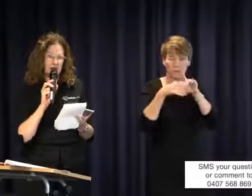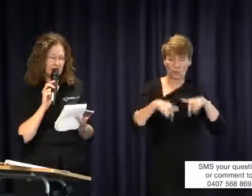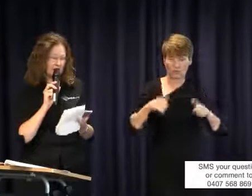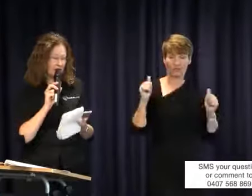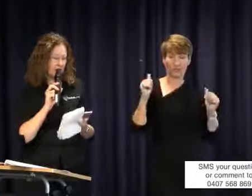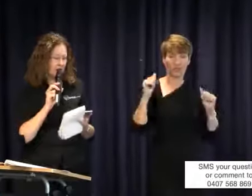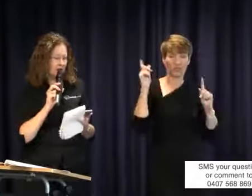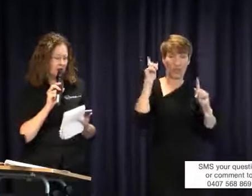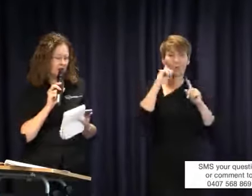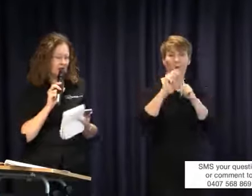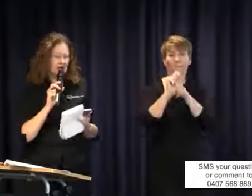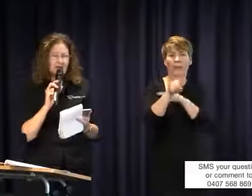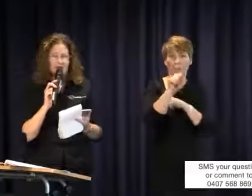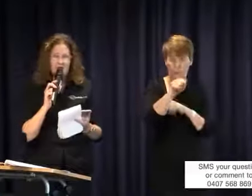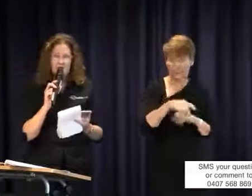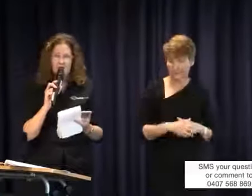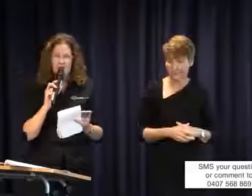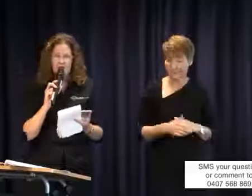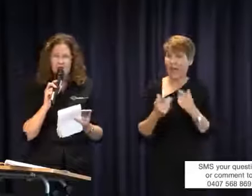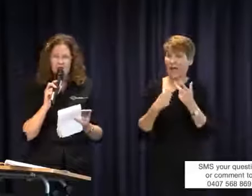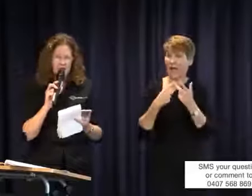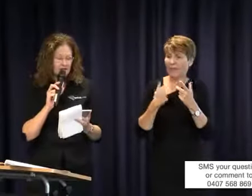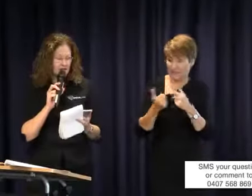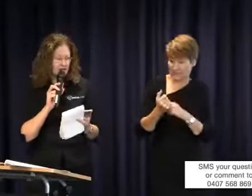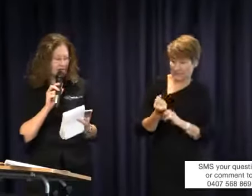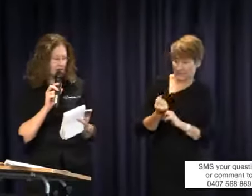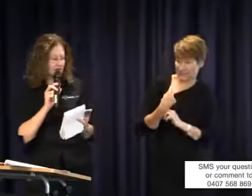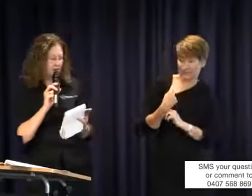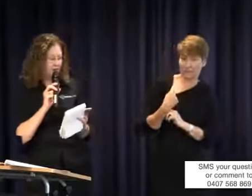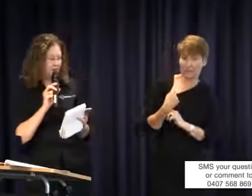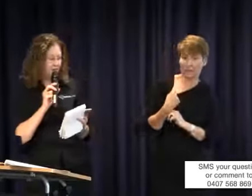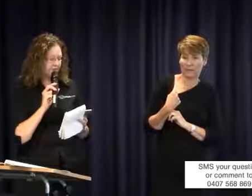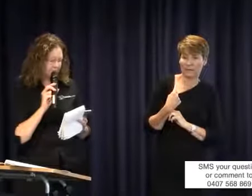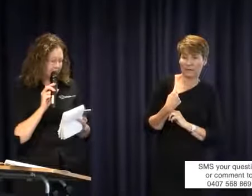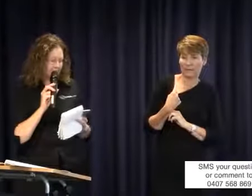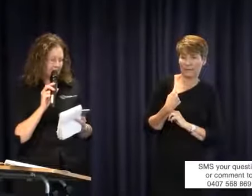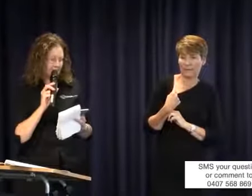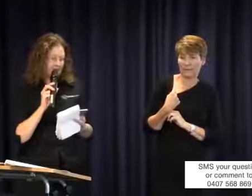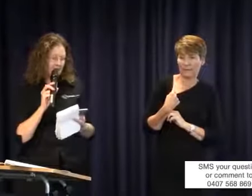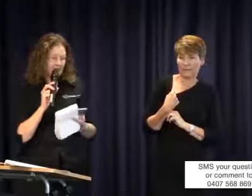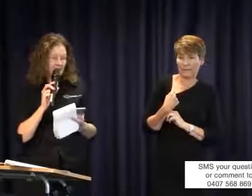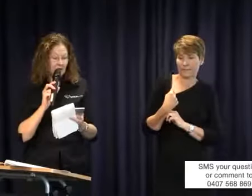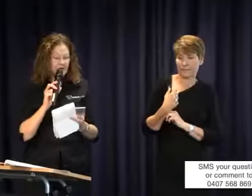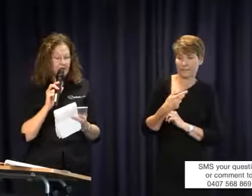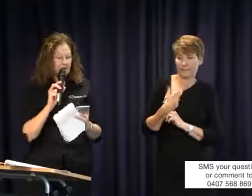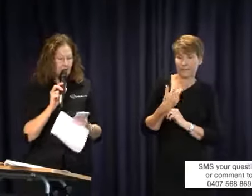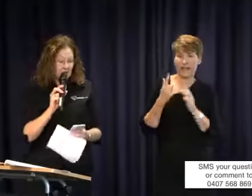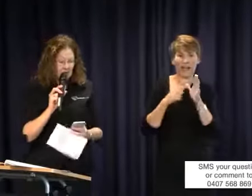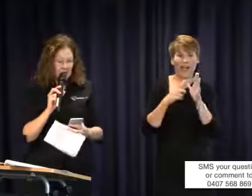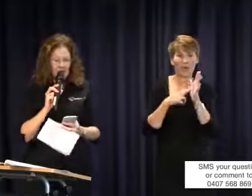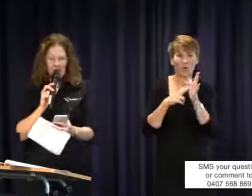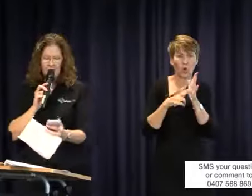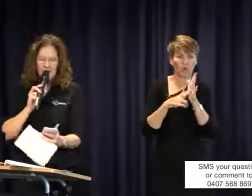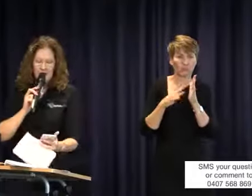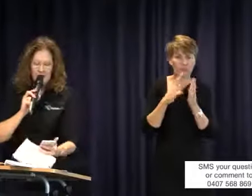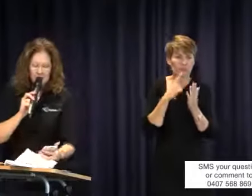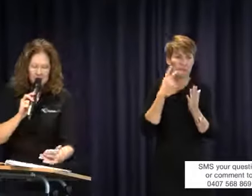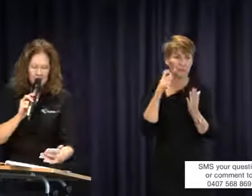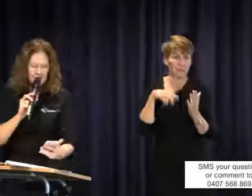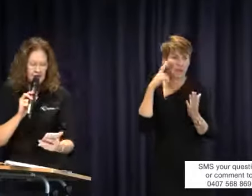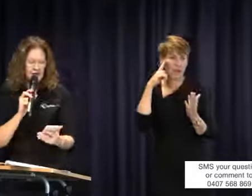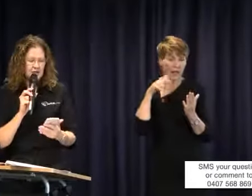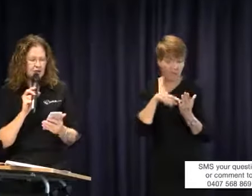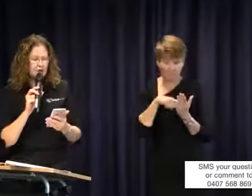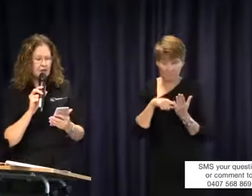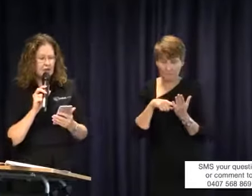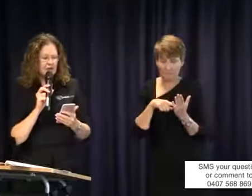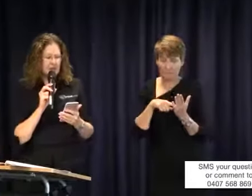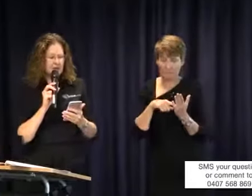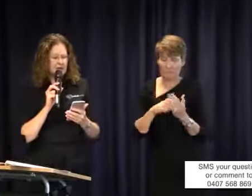today. Another SMS that I have received is anonymous. It states that it is noted nowadays